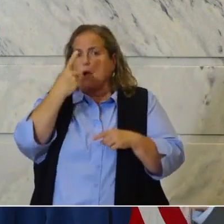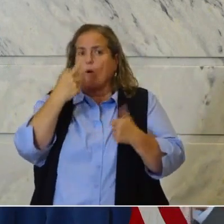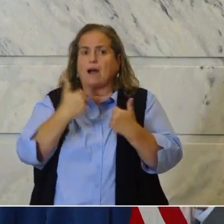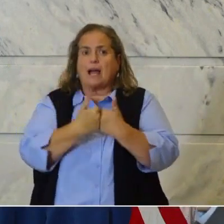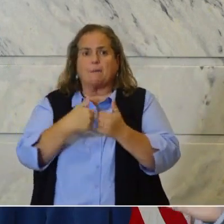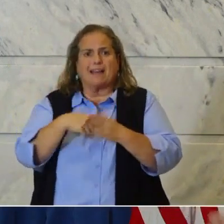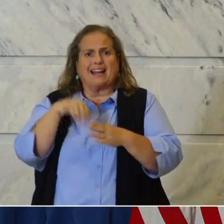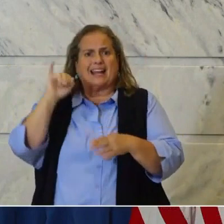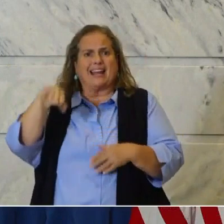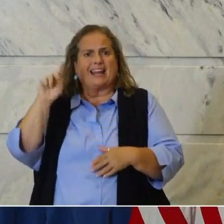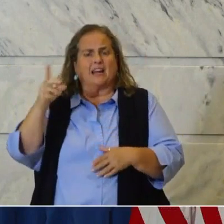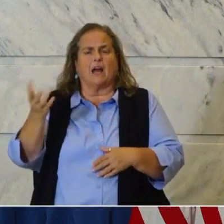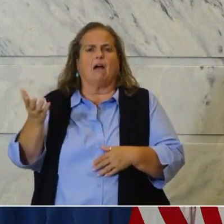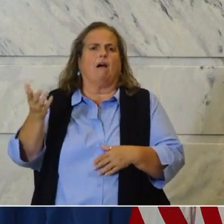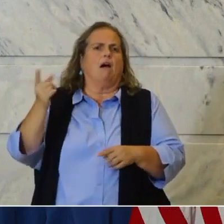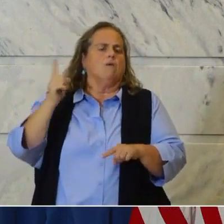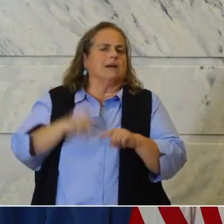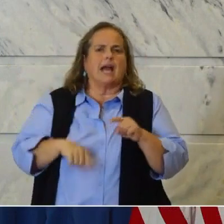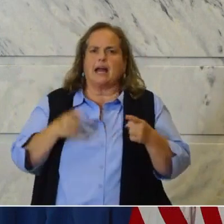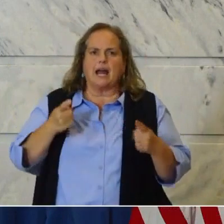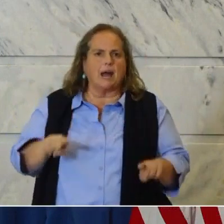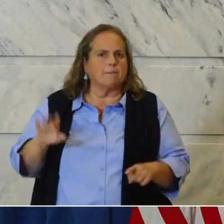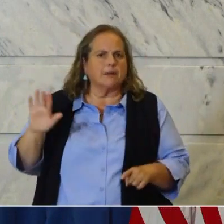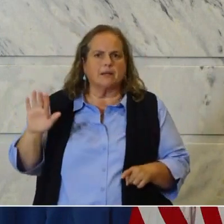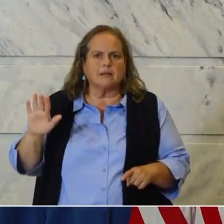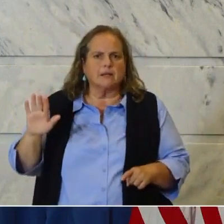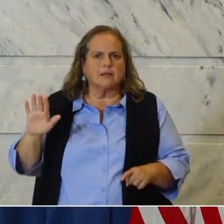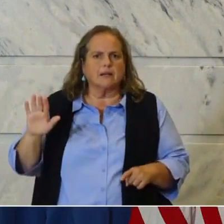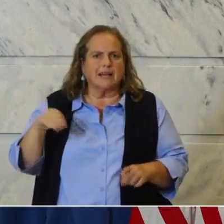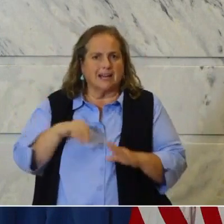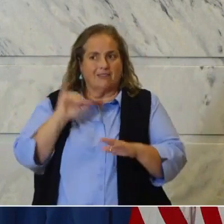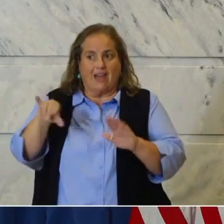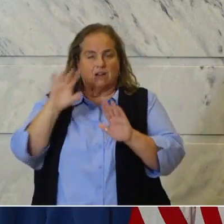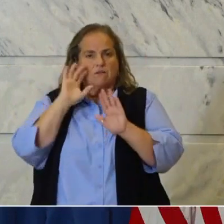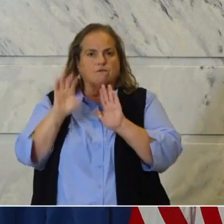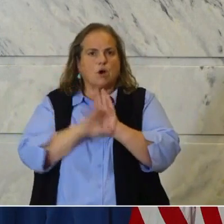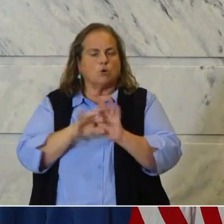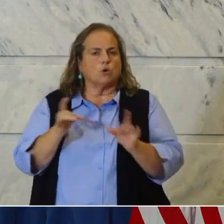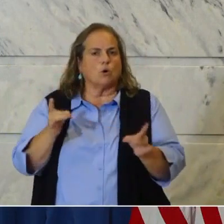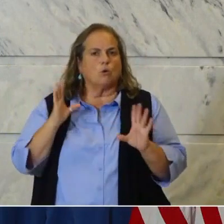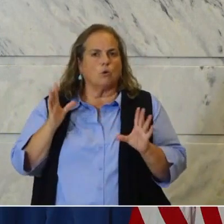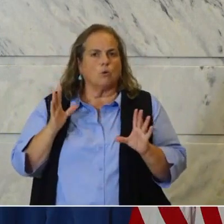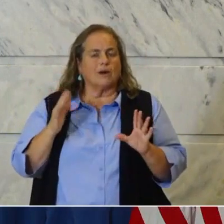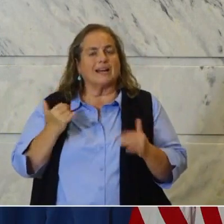happen when I saw in in that photo. But now is the time for responsible